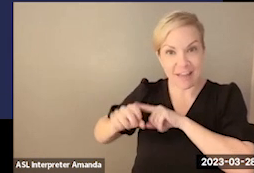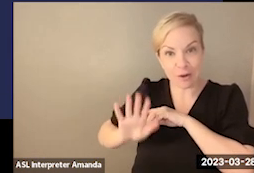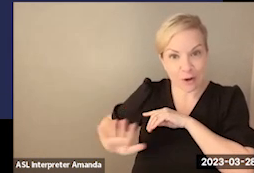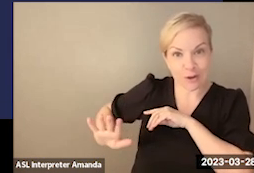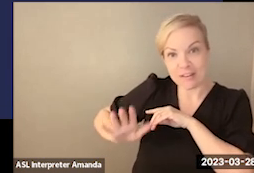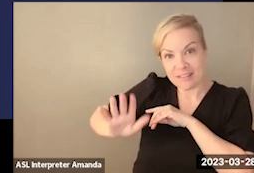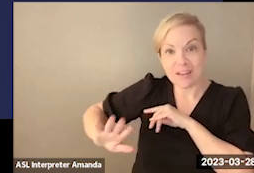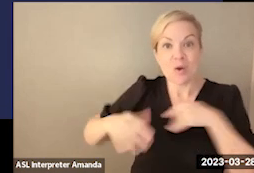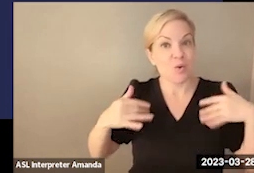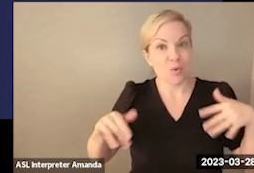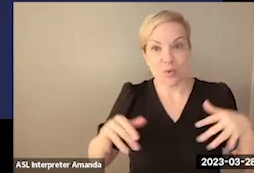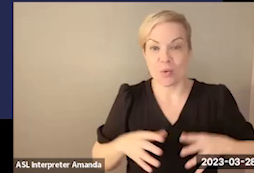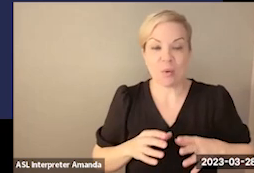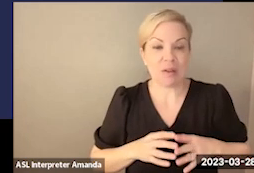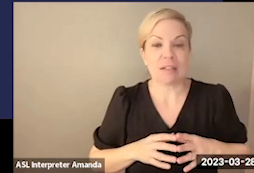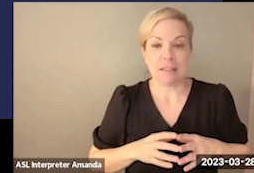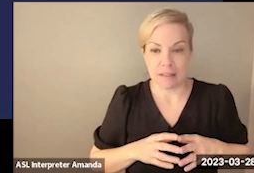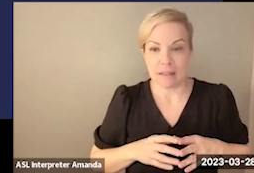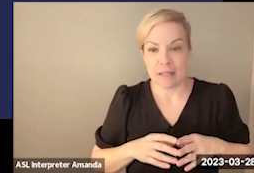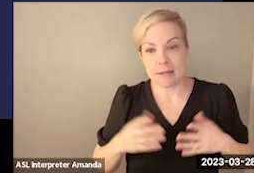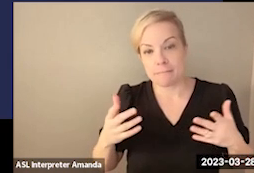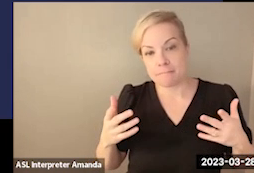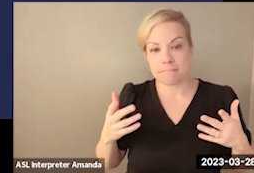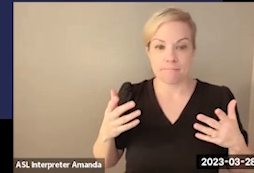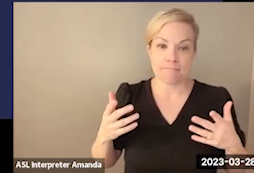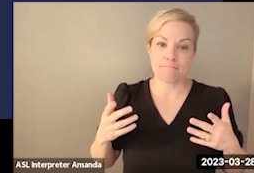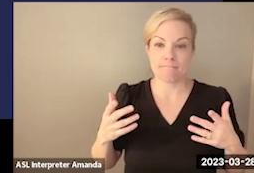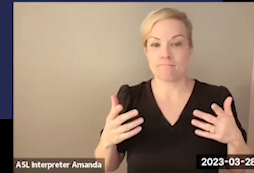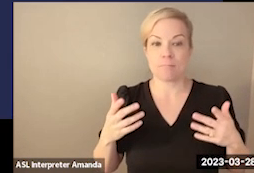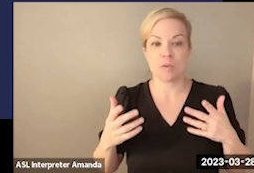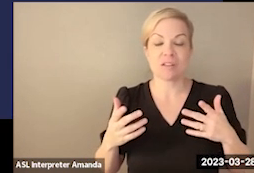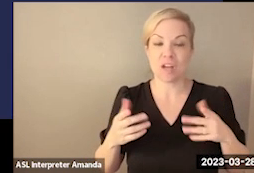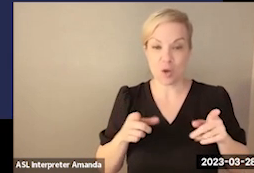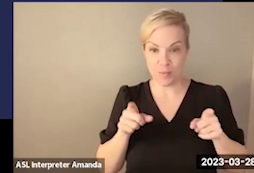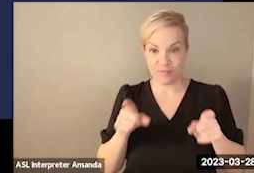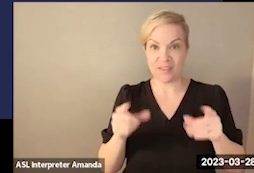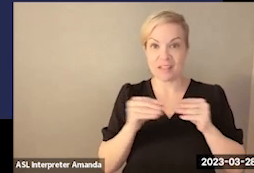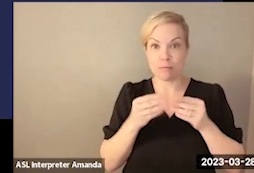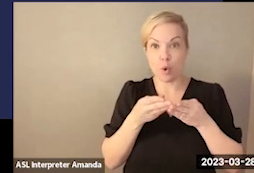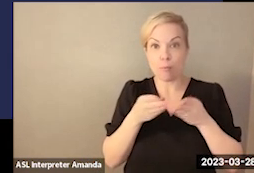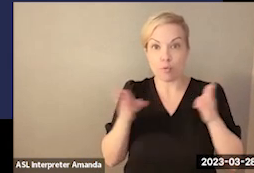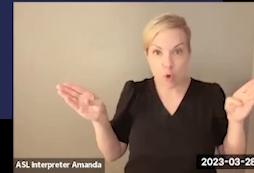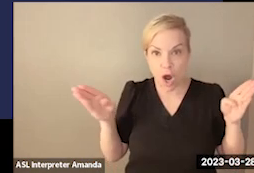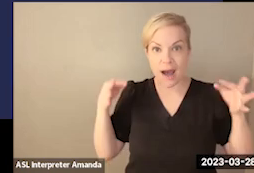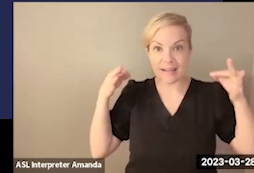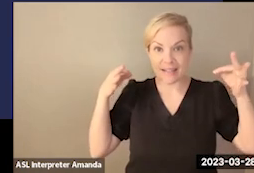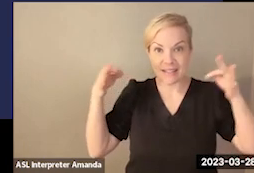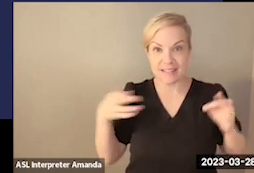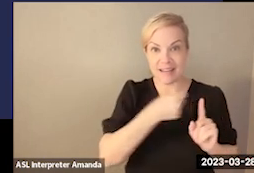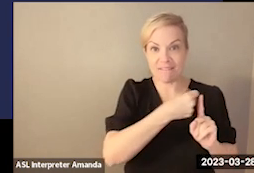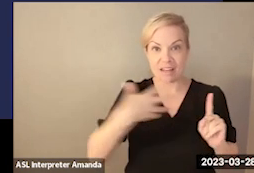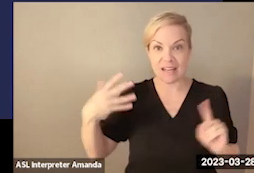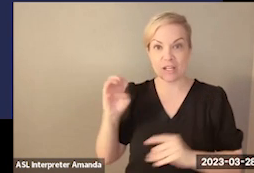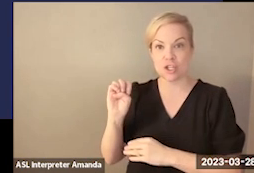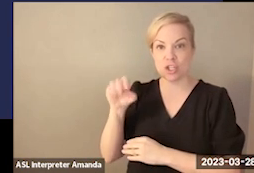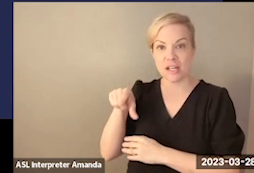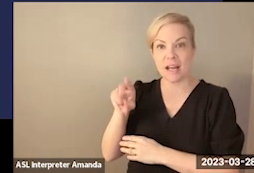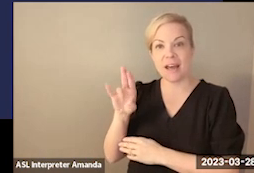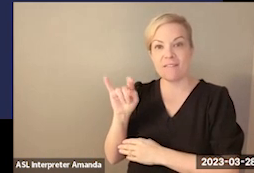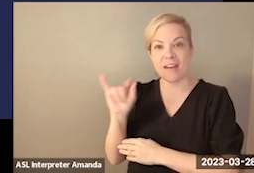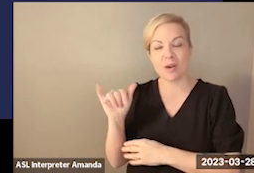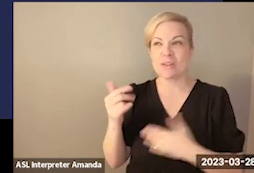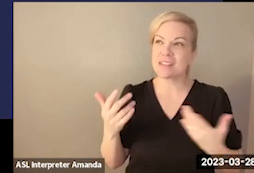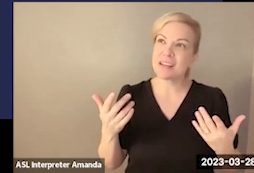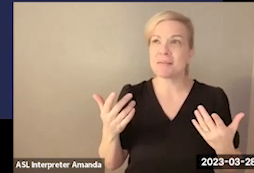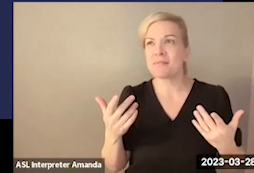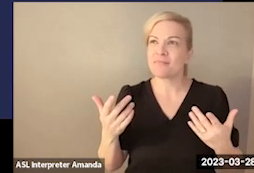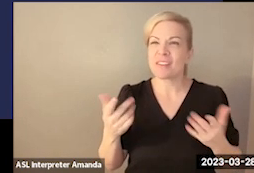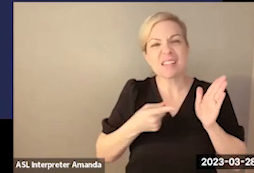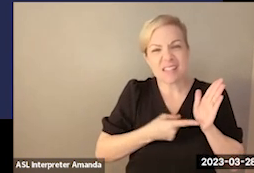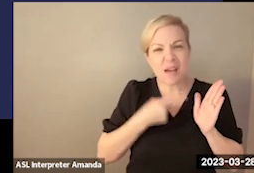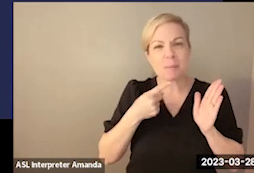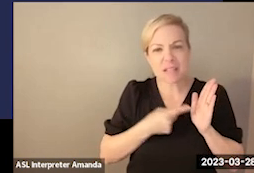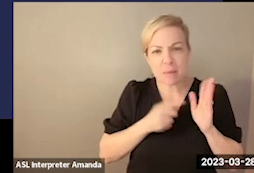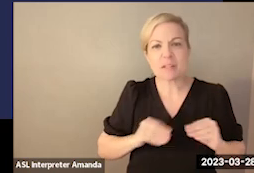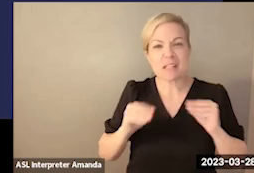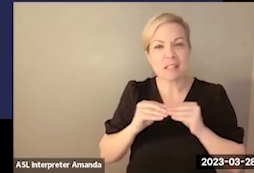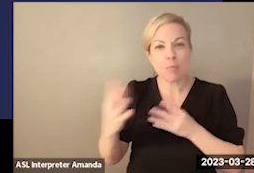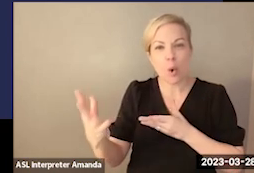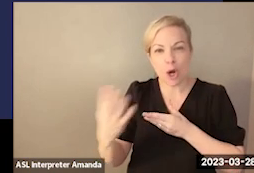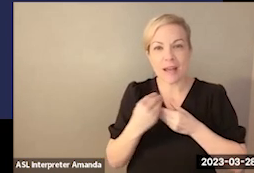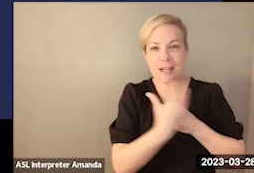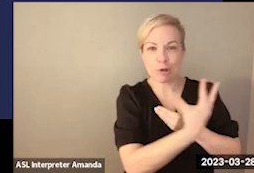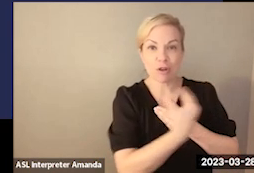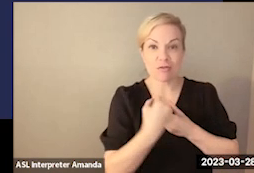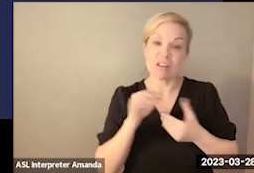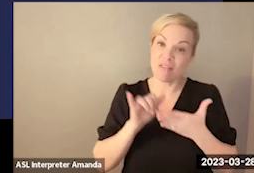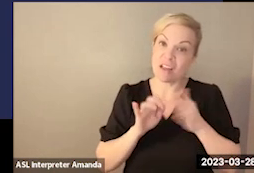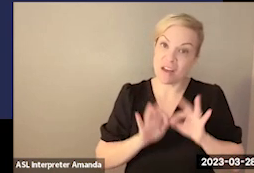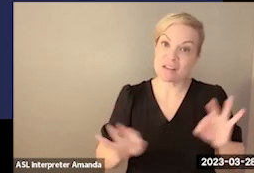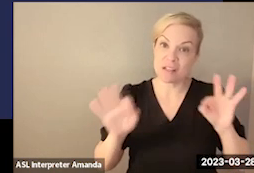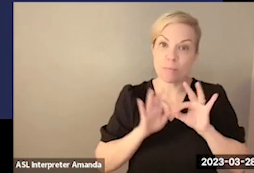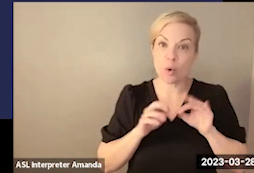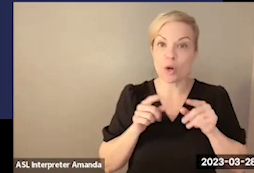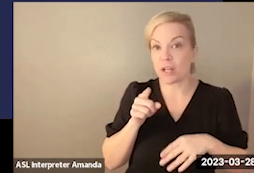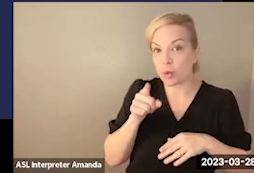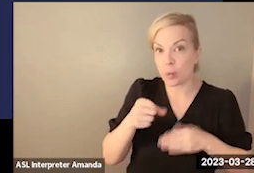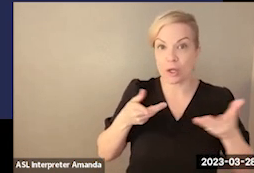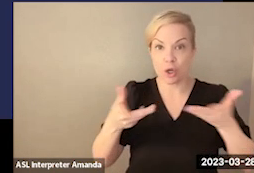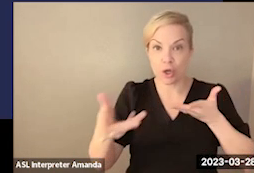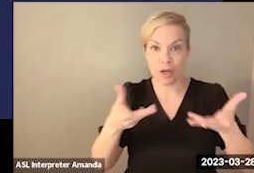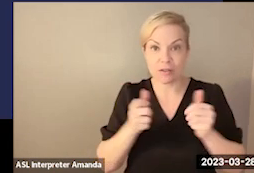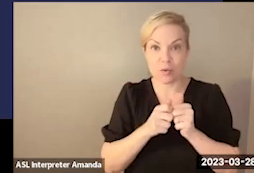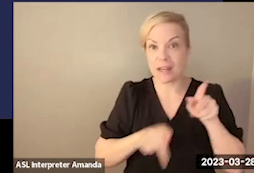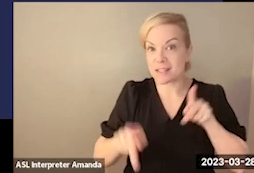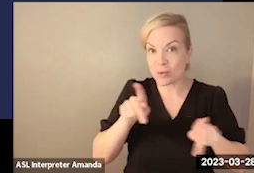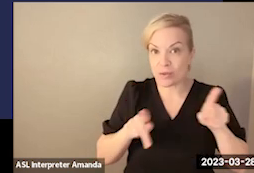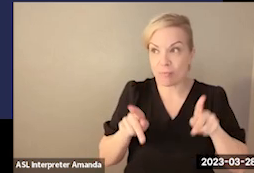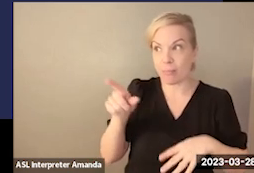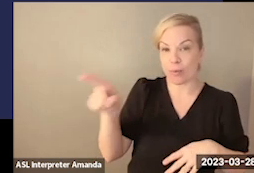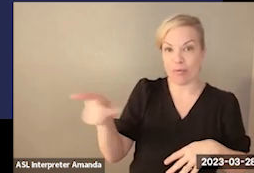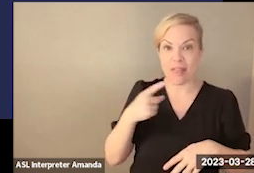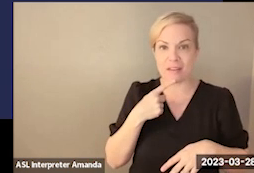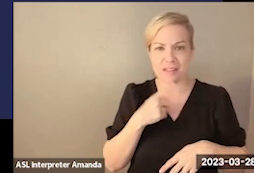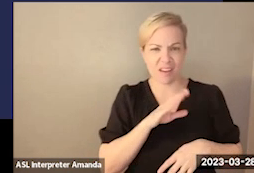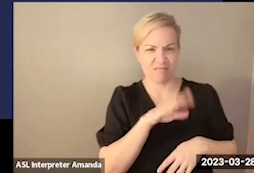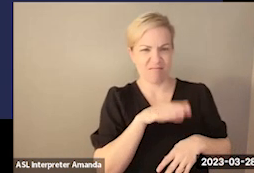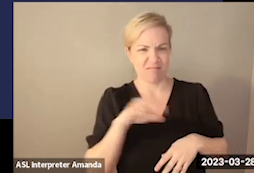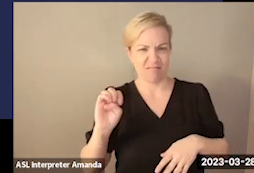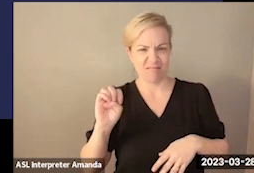Debbie Stine, Science & Technology Policy Academy: So I think you know, by having this kind of broader definition of equity, they're making it, you might say, a bit more inclusive sometimes. And again, that's very important. When you're interacting with people who might say like, okay, what's what's this equity thing, anyhow?